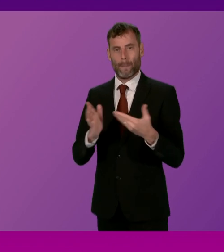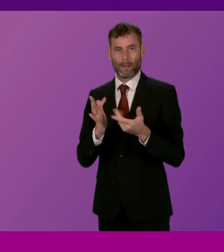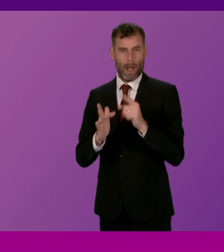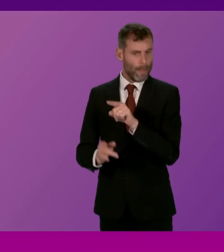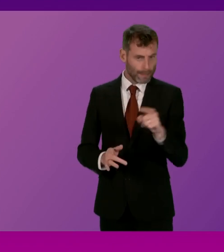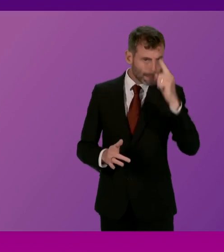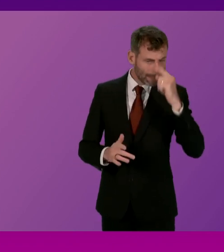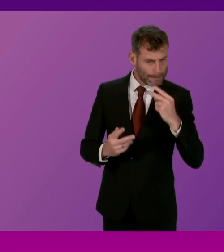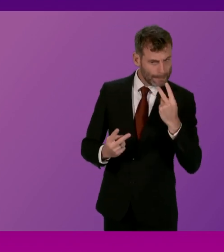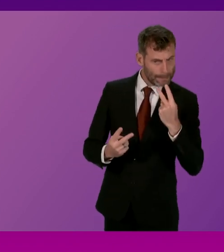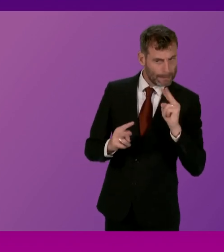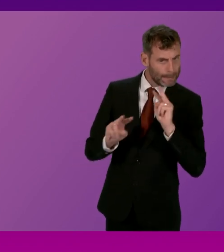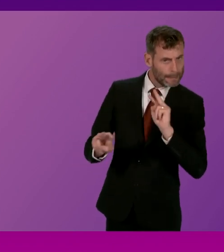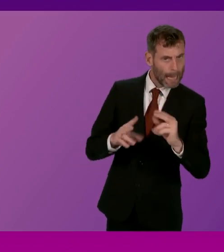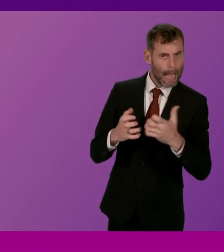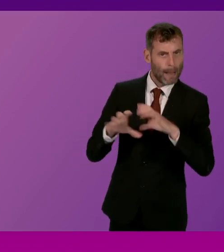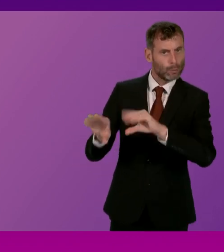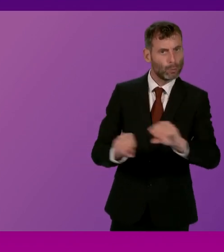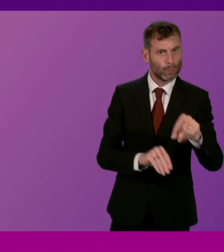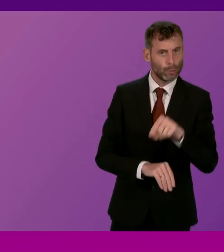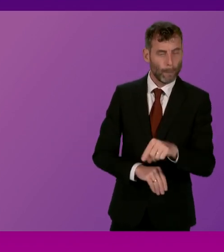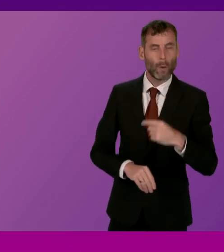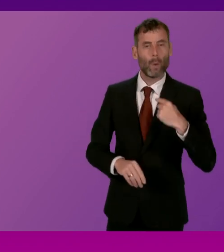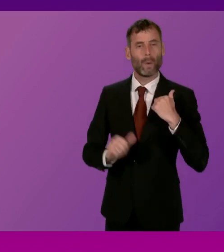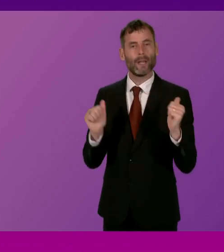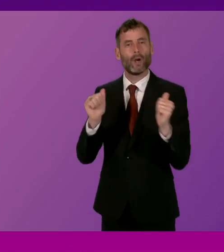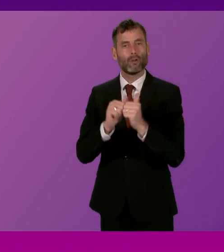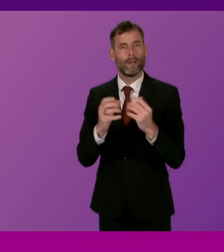The Scottish Government fully supports the innovative Scottish partnership against acquisitive